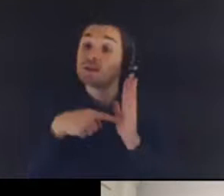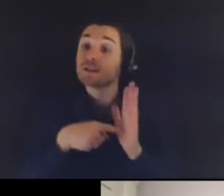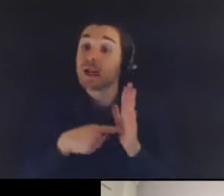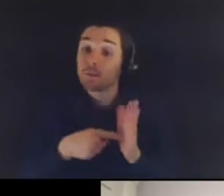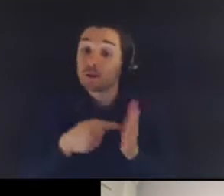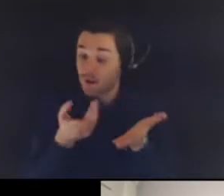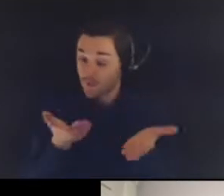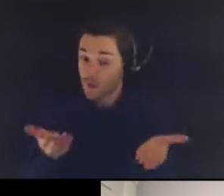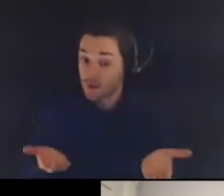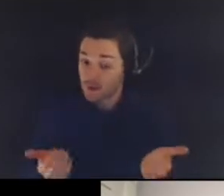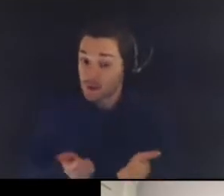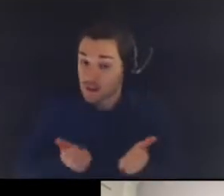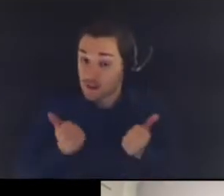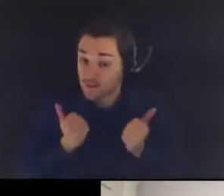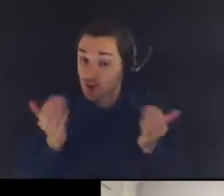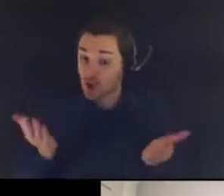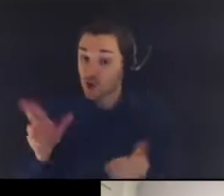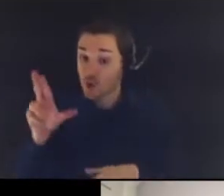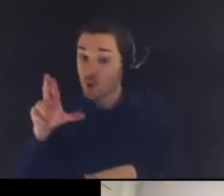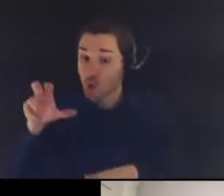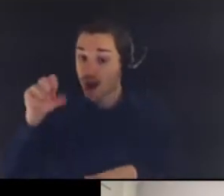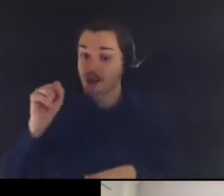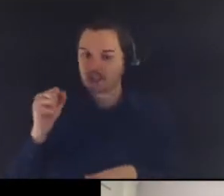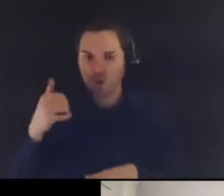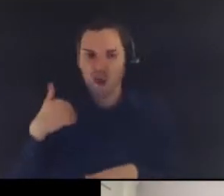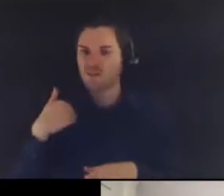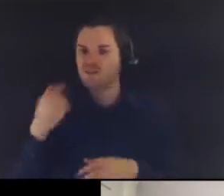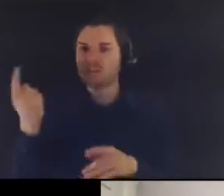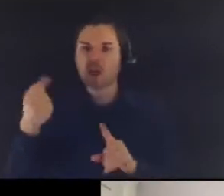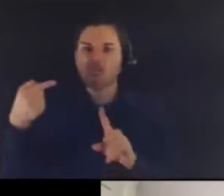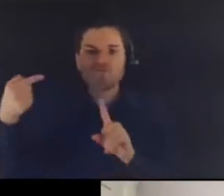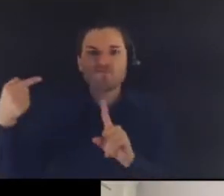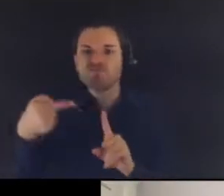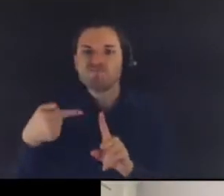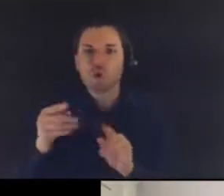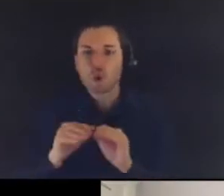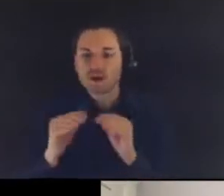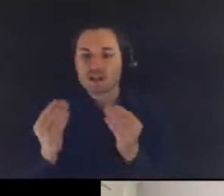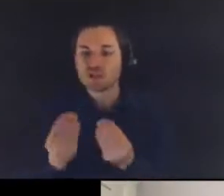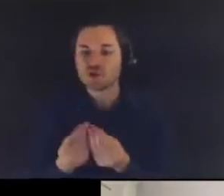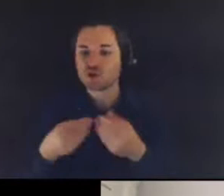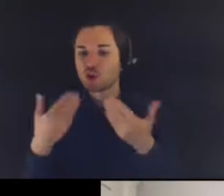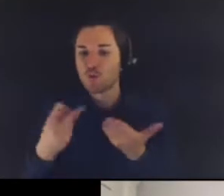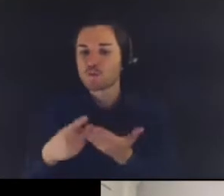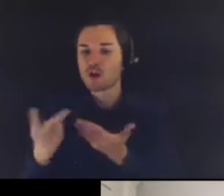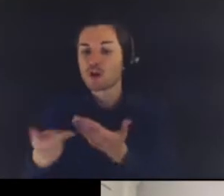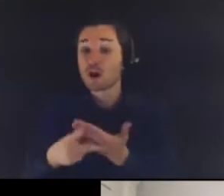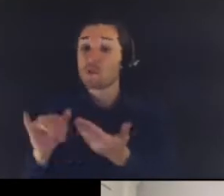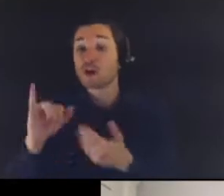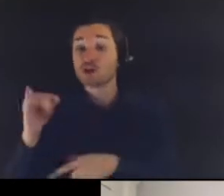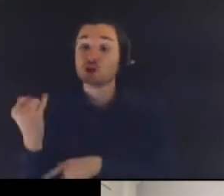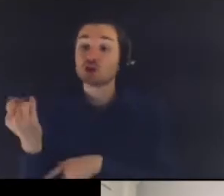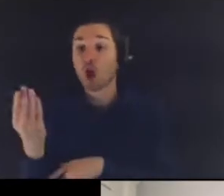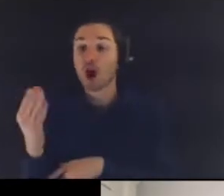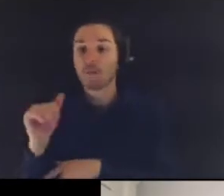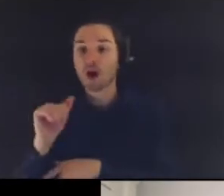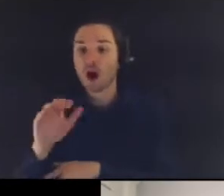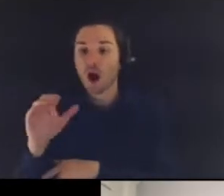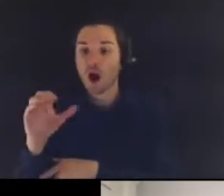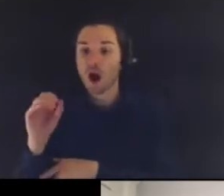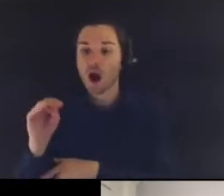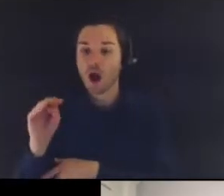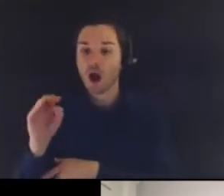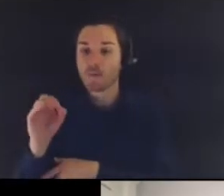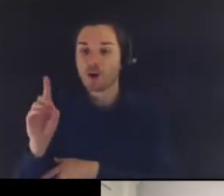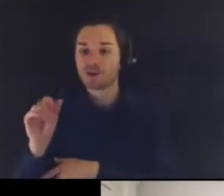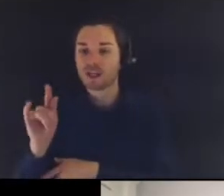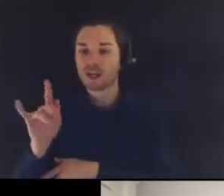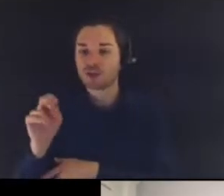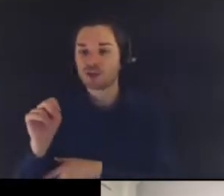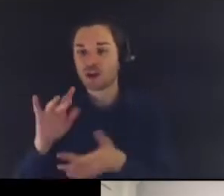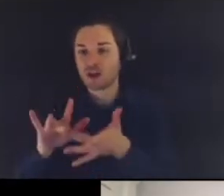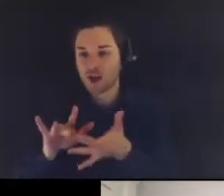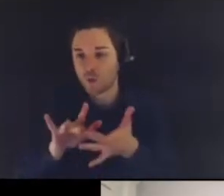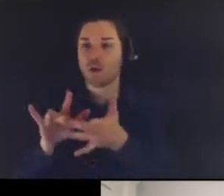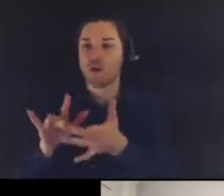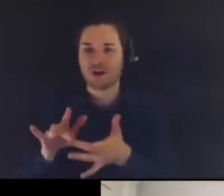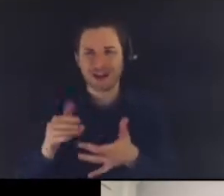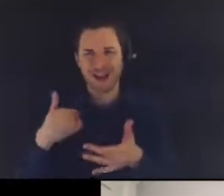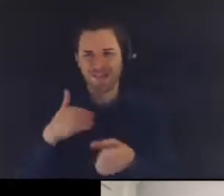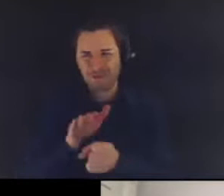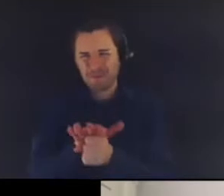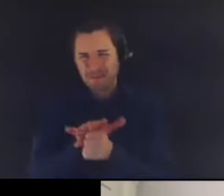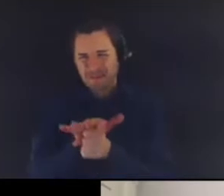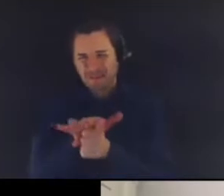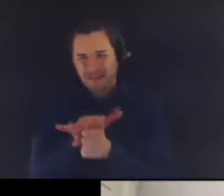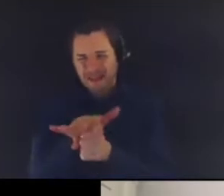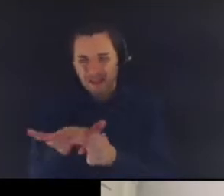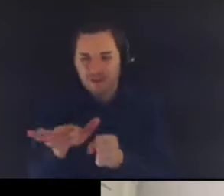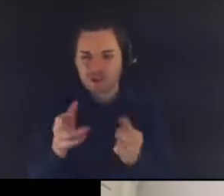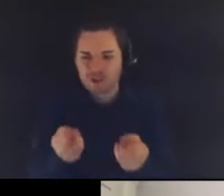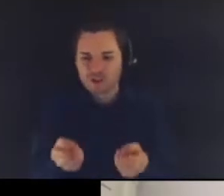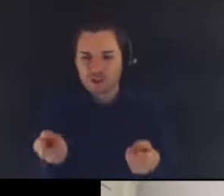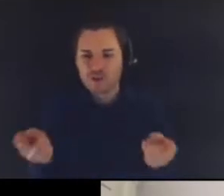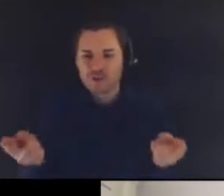is the Job Accommodations Network. They provide a whole lot of resources that can definitely